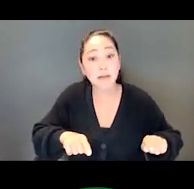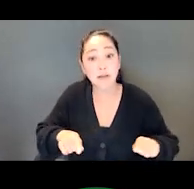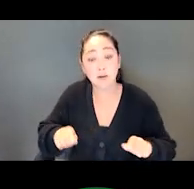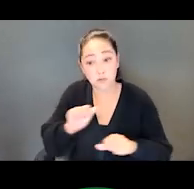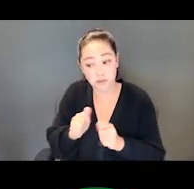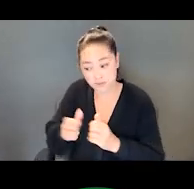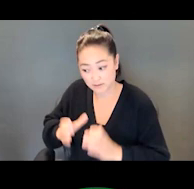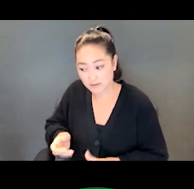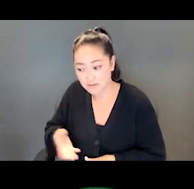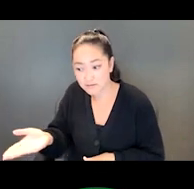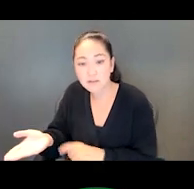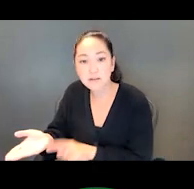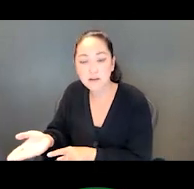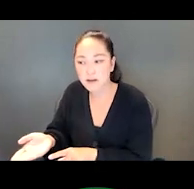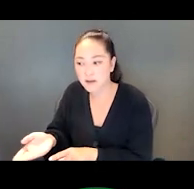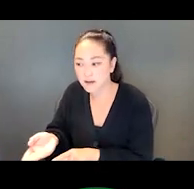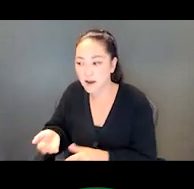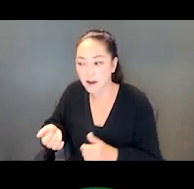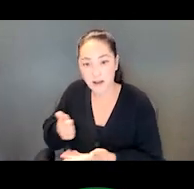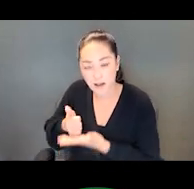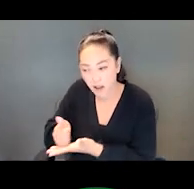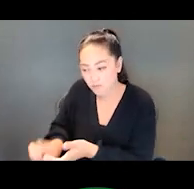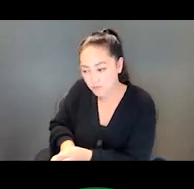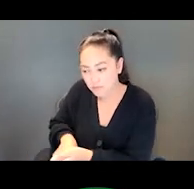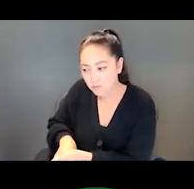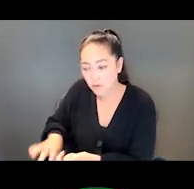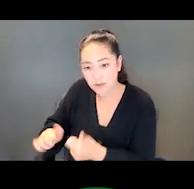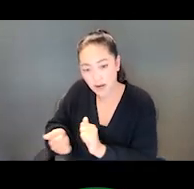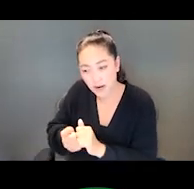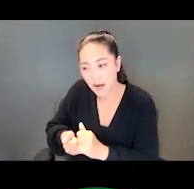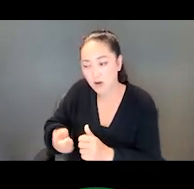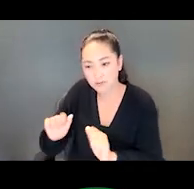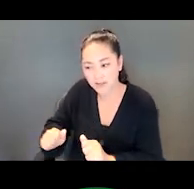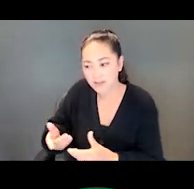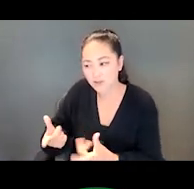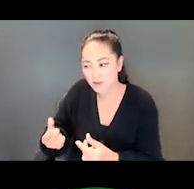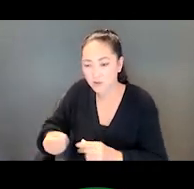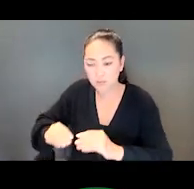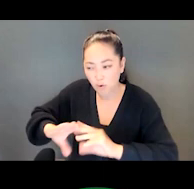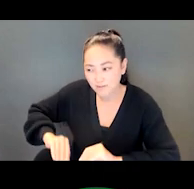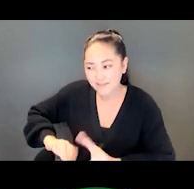An example of this was I had the privilege of working on the Peggy's Cove redesign and